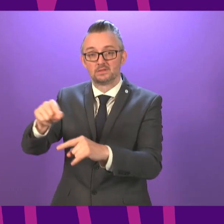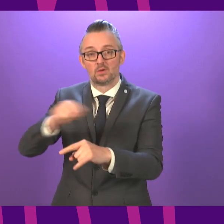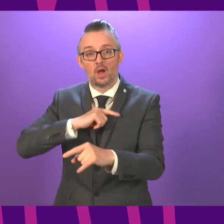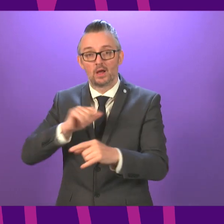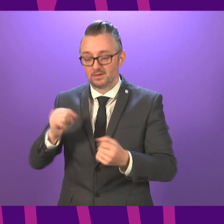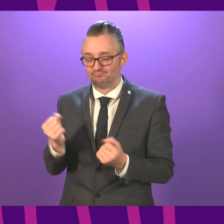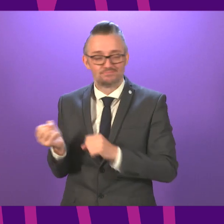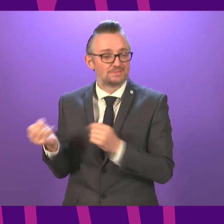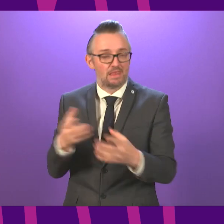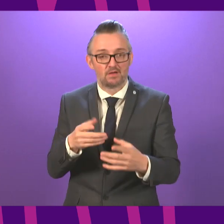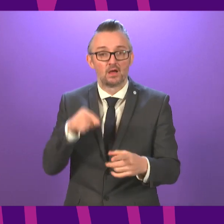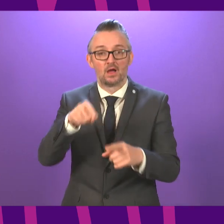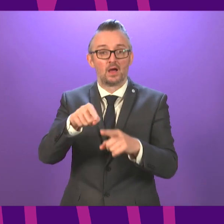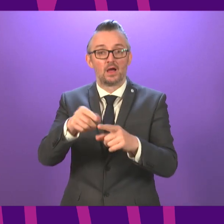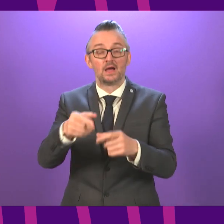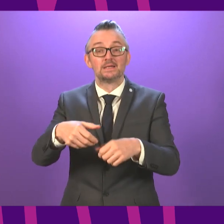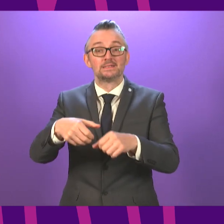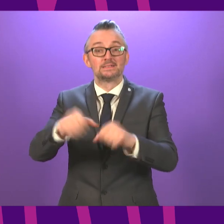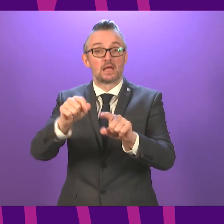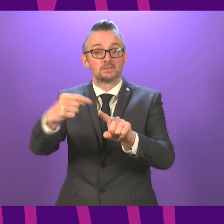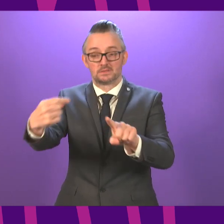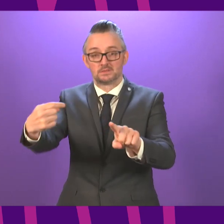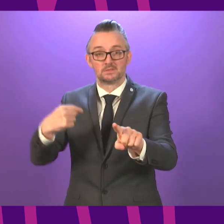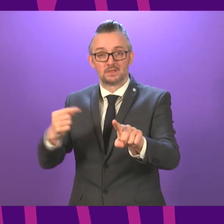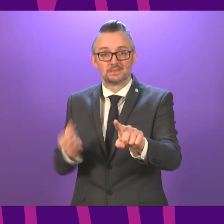at the short straits. Food Standards Scotland is a key partner in that activity.